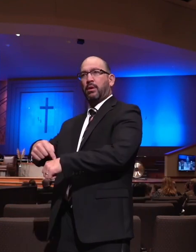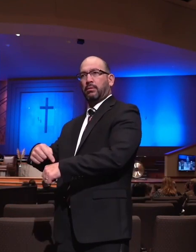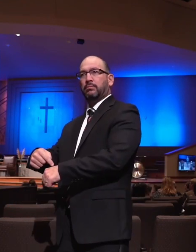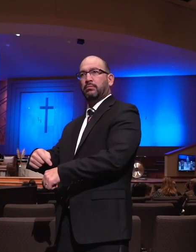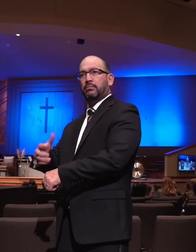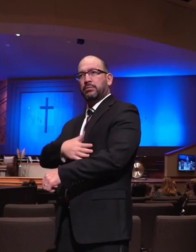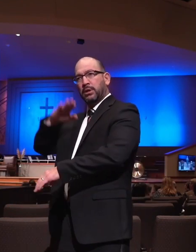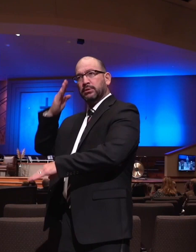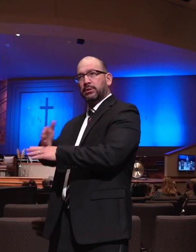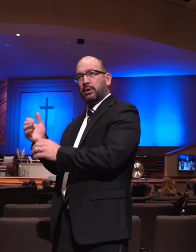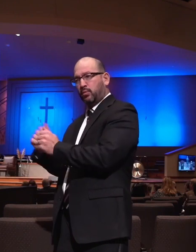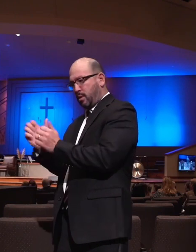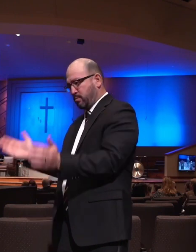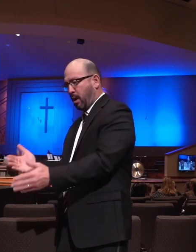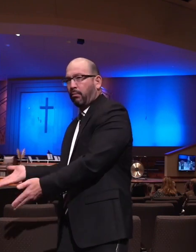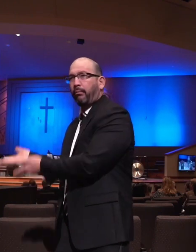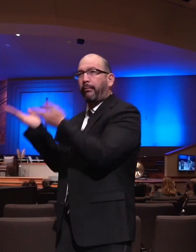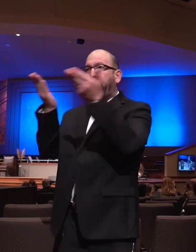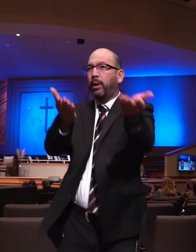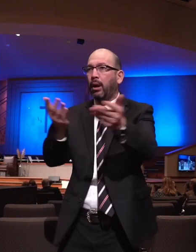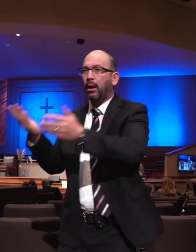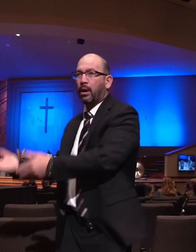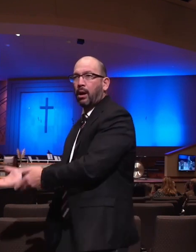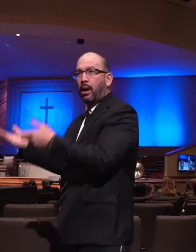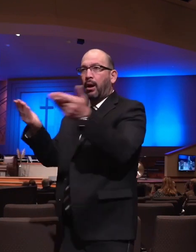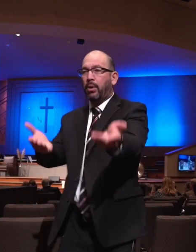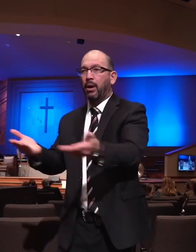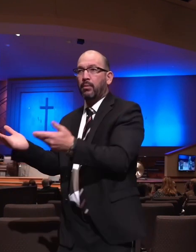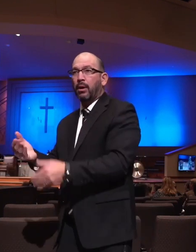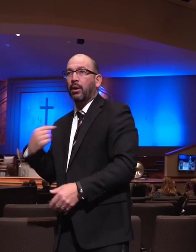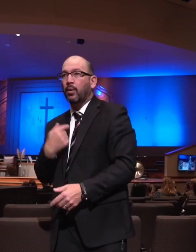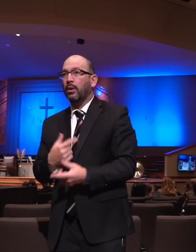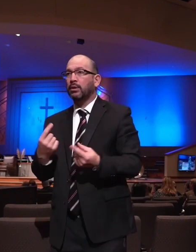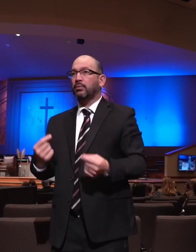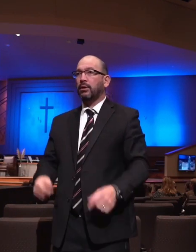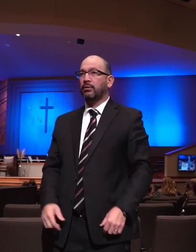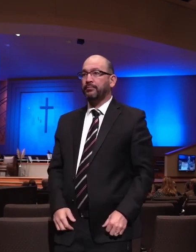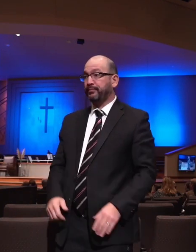and we would go down the road and we would knock on their door on